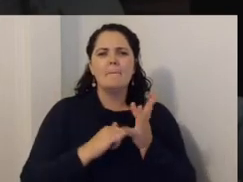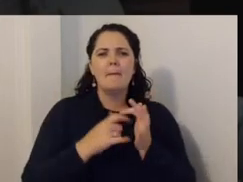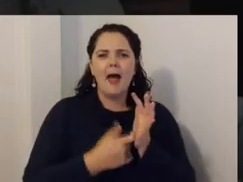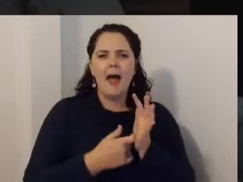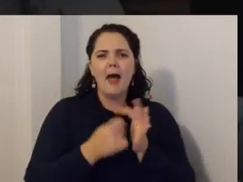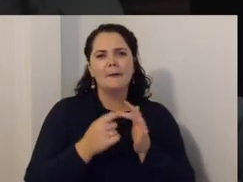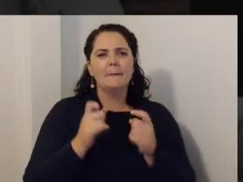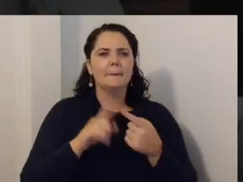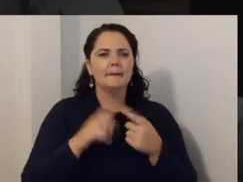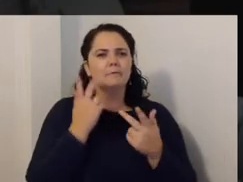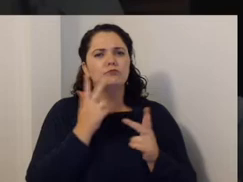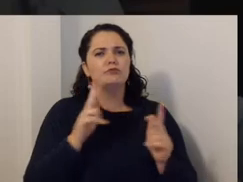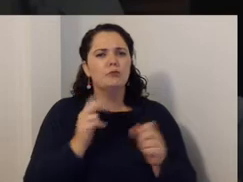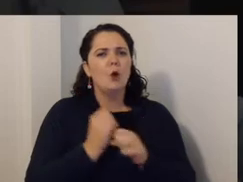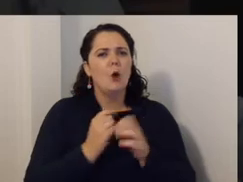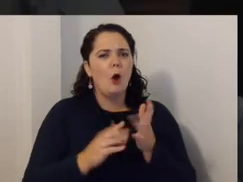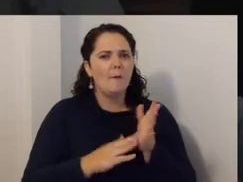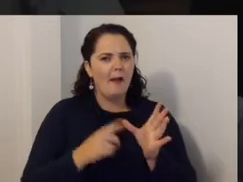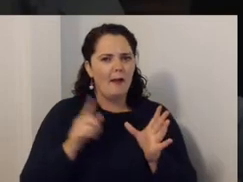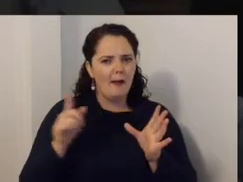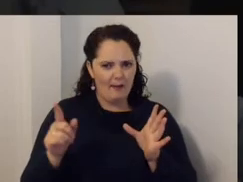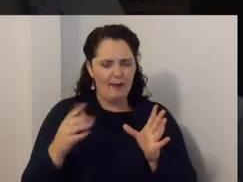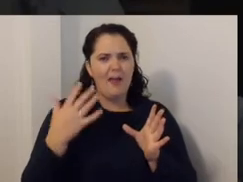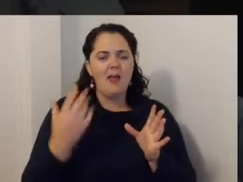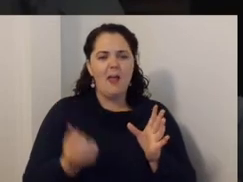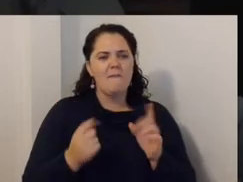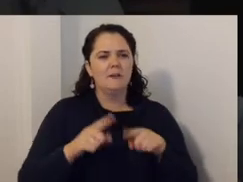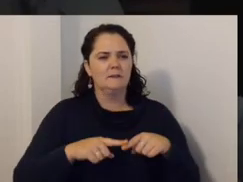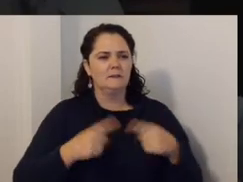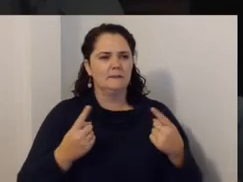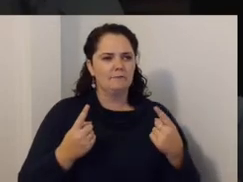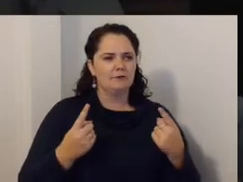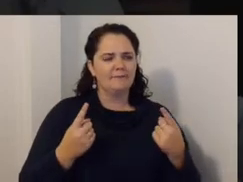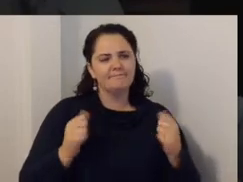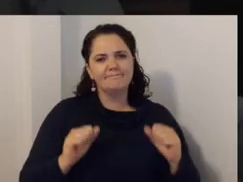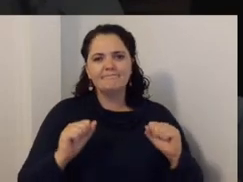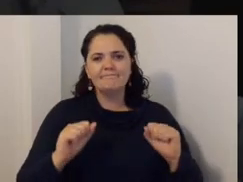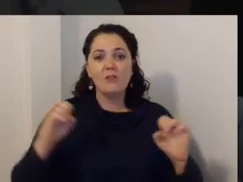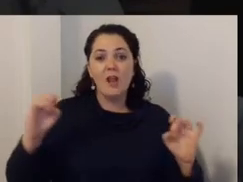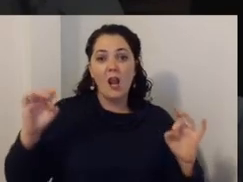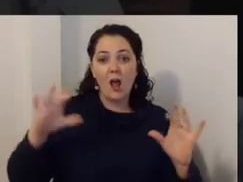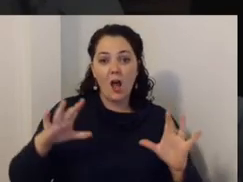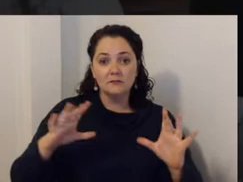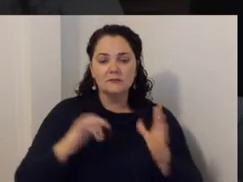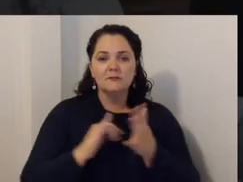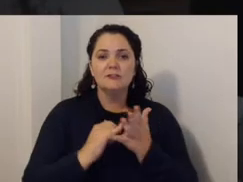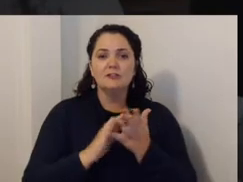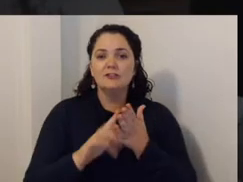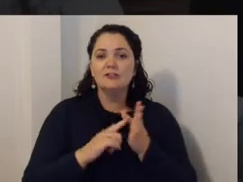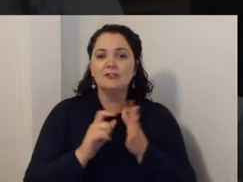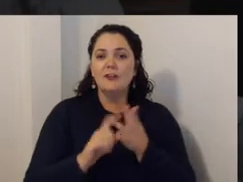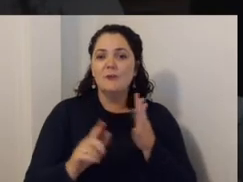that exemplify a few qualities of light and shadow and they attach themselves to a moment in painting